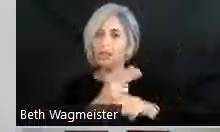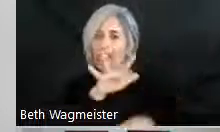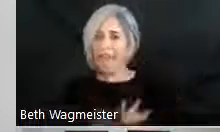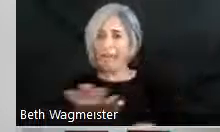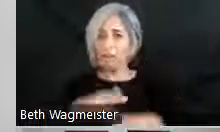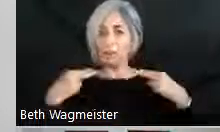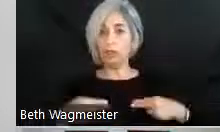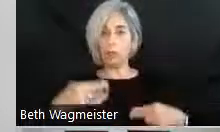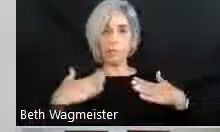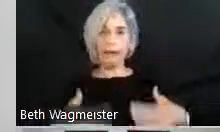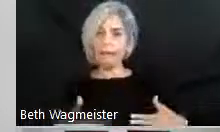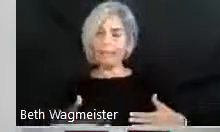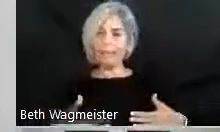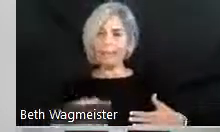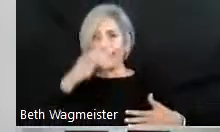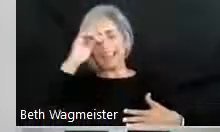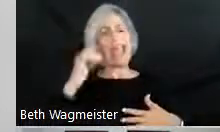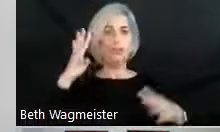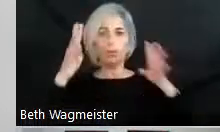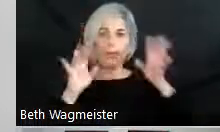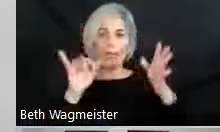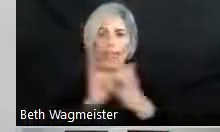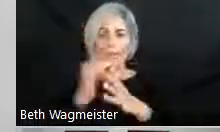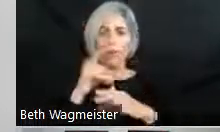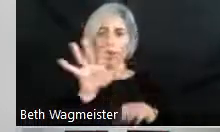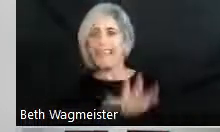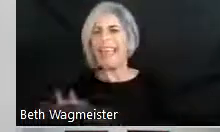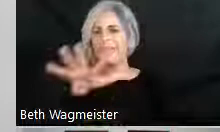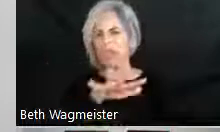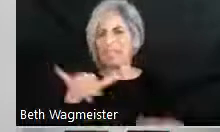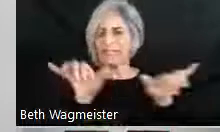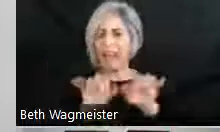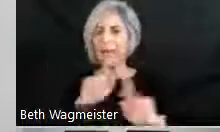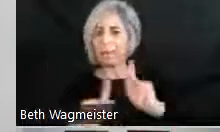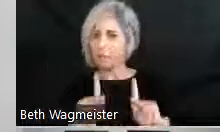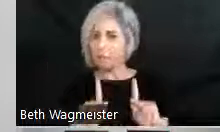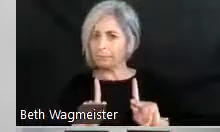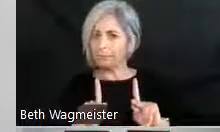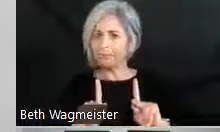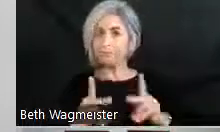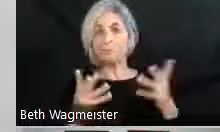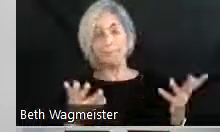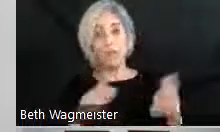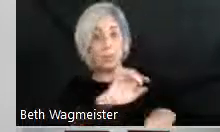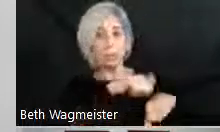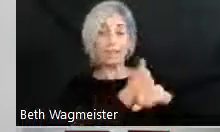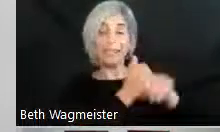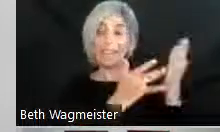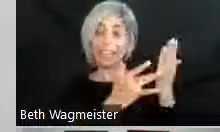create airplane cockpits according to those averages. It's kind of how we build technology these days, too.